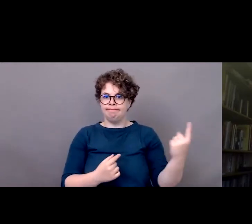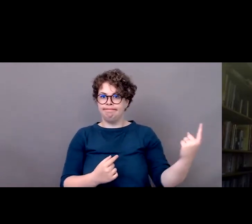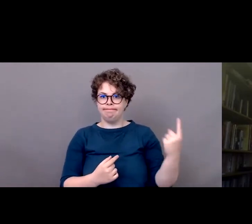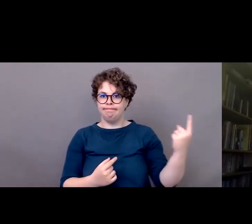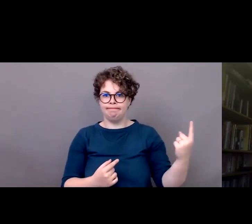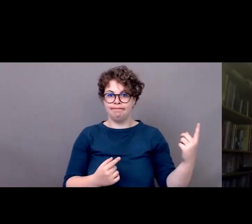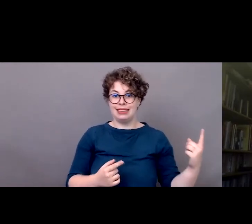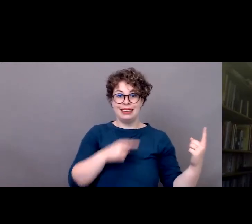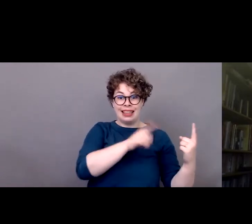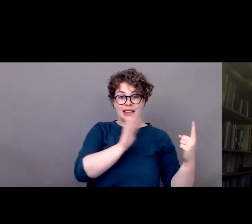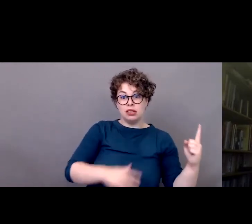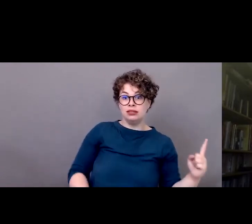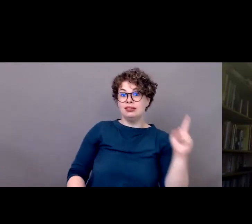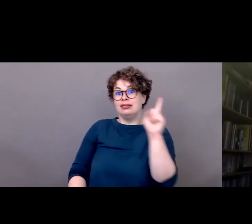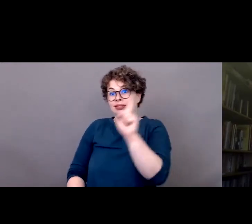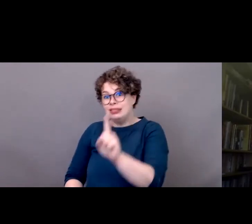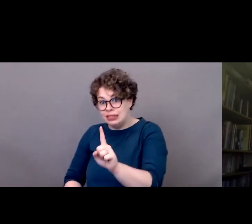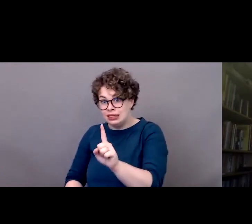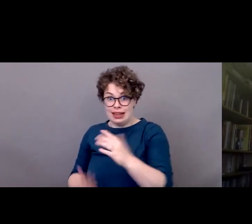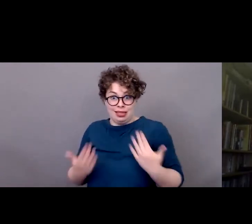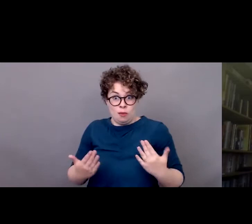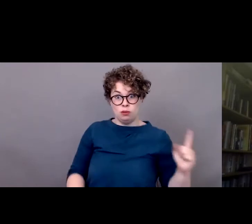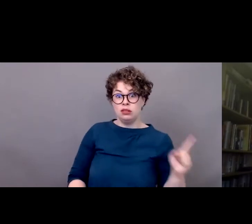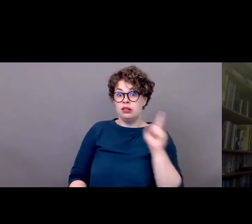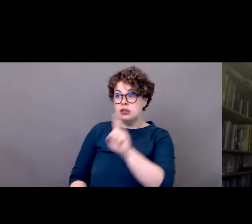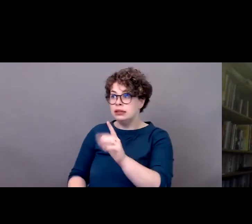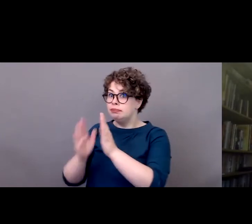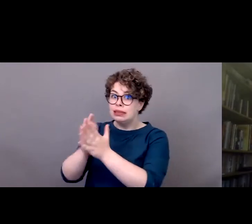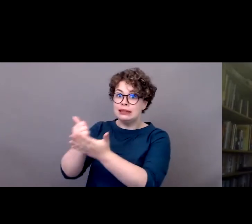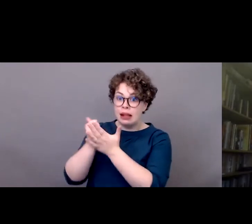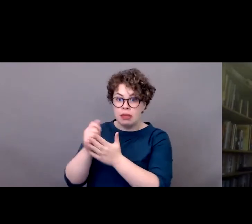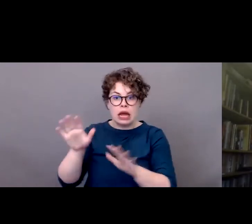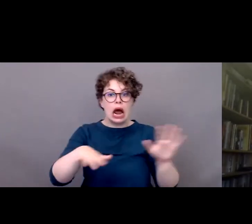Maybe lastly, data is really important in humanitarian contexts, to hear and to